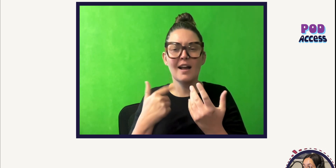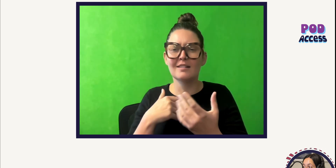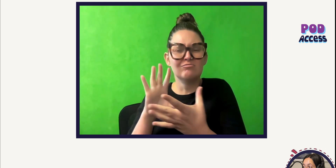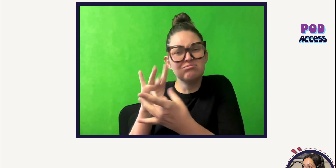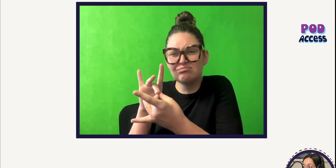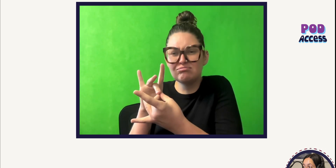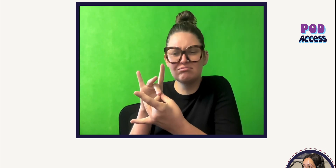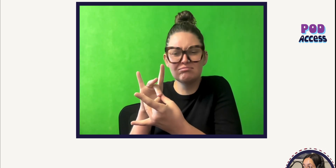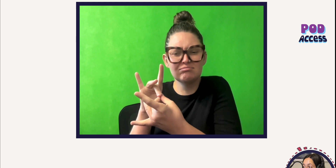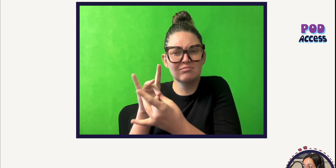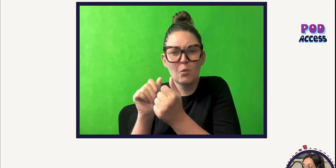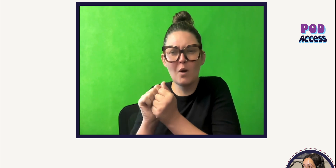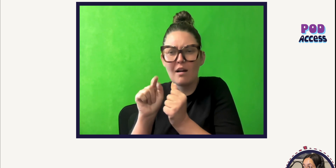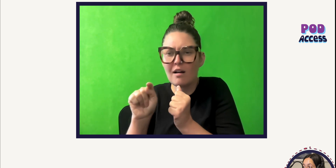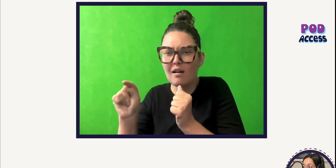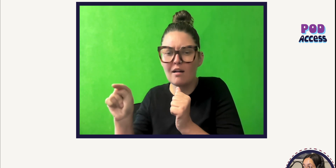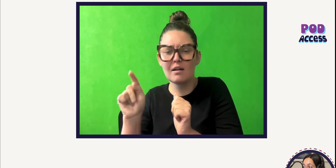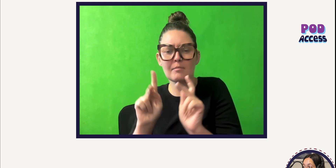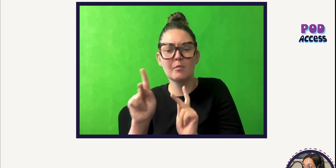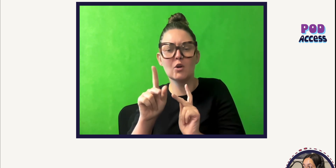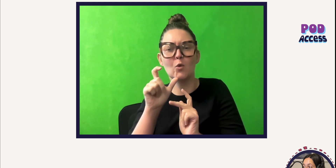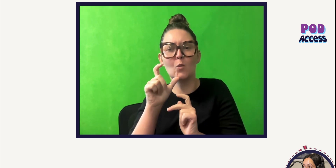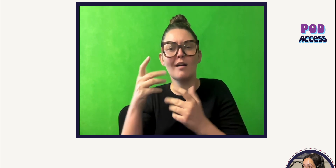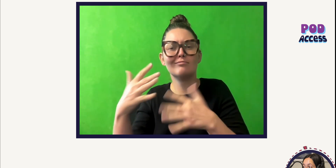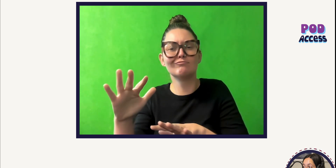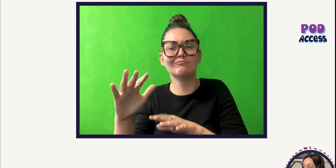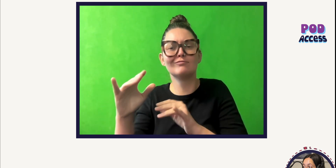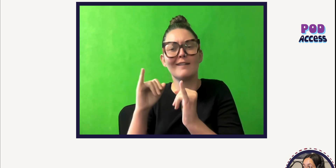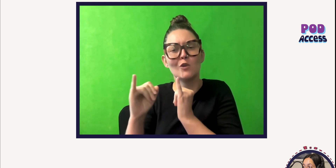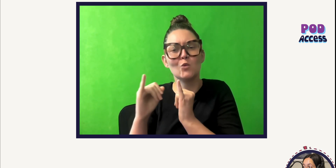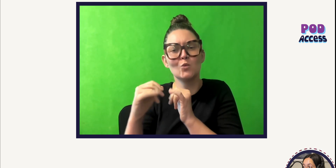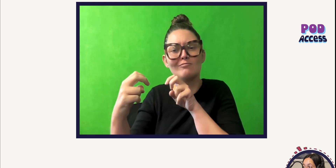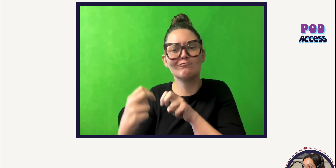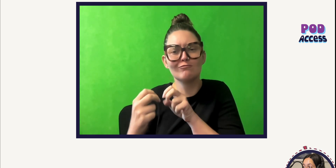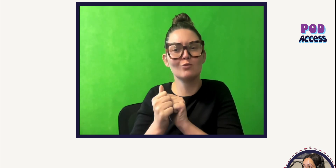Instantly bonding to those folks that have been on the interview